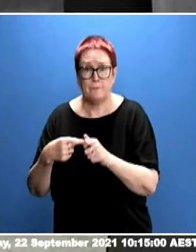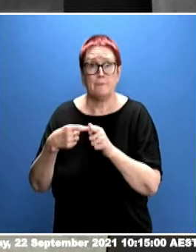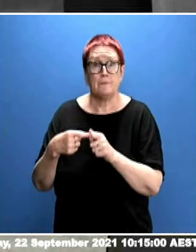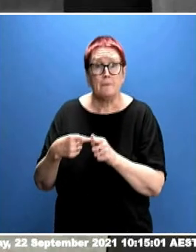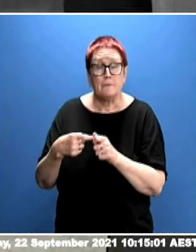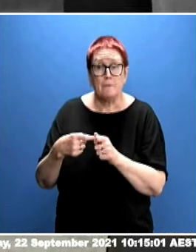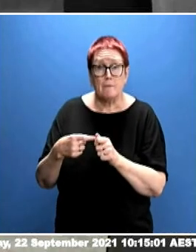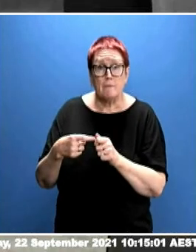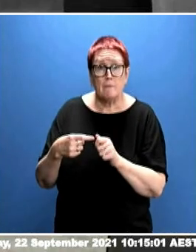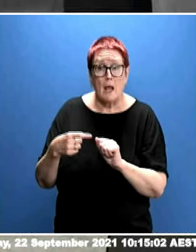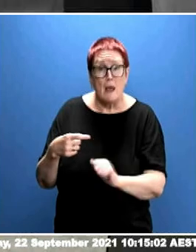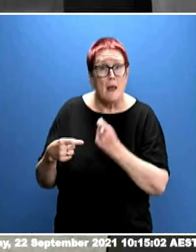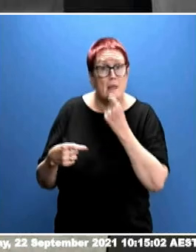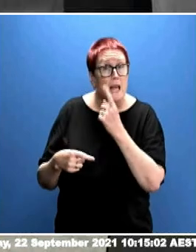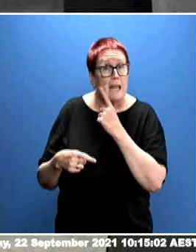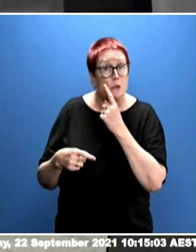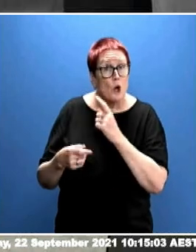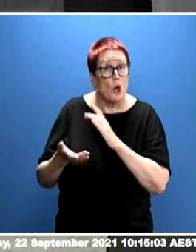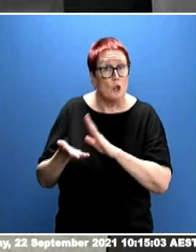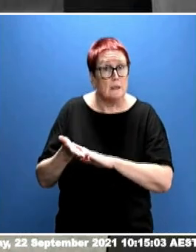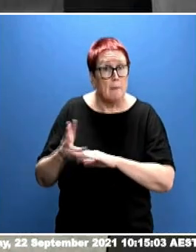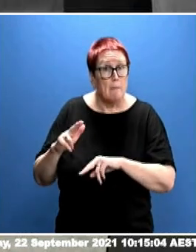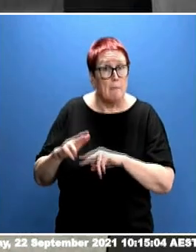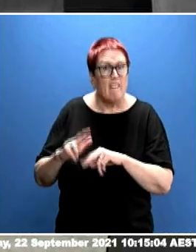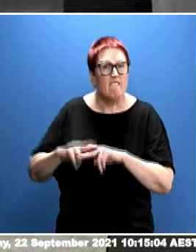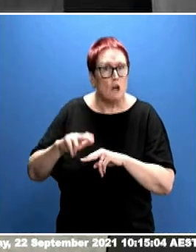of the foster parents will be protected.